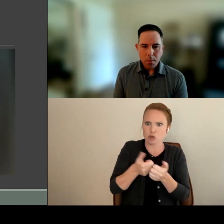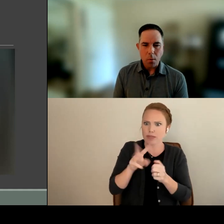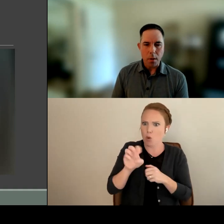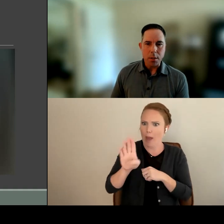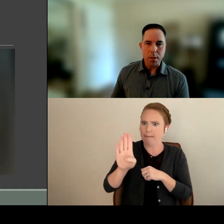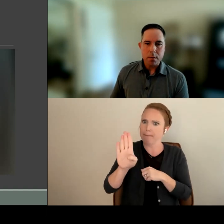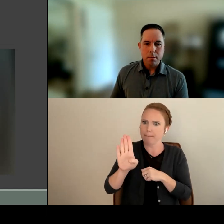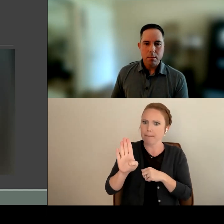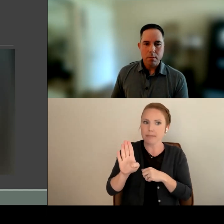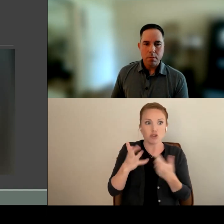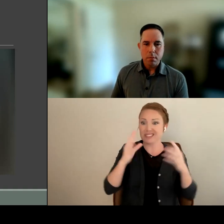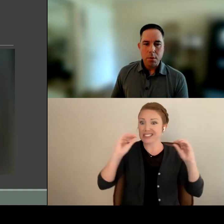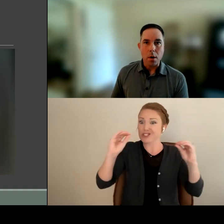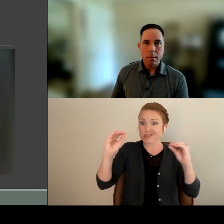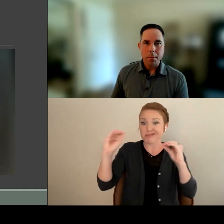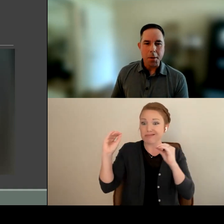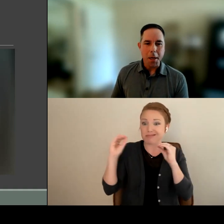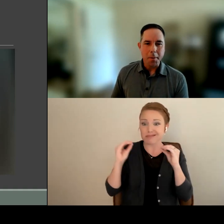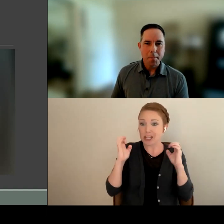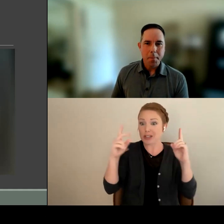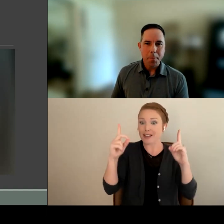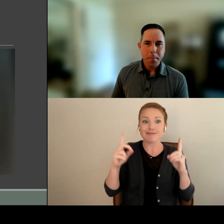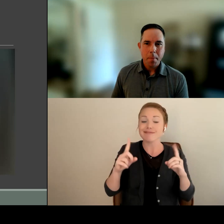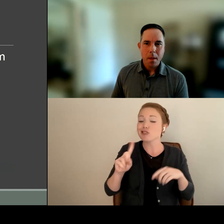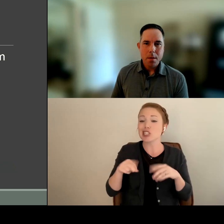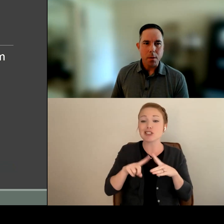But most importantly, just start where you can.